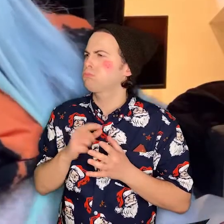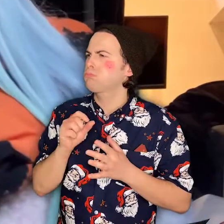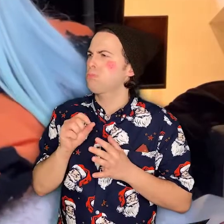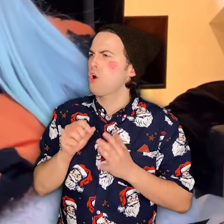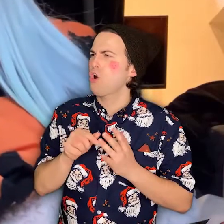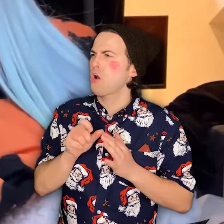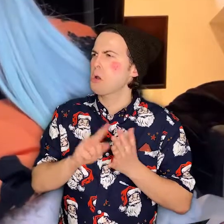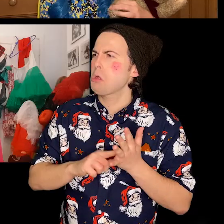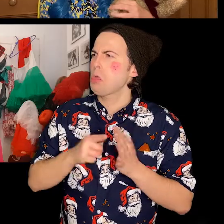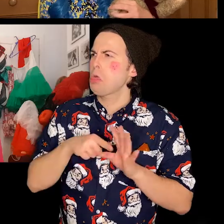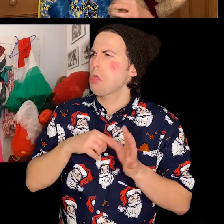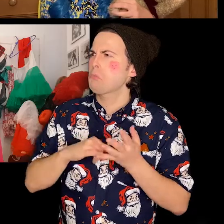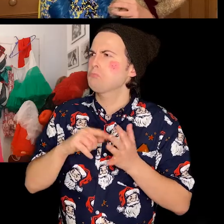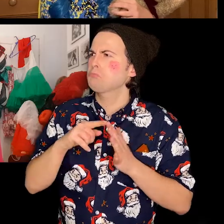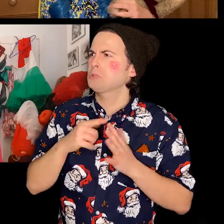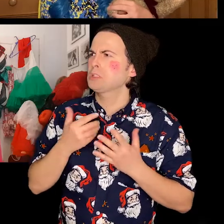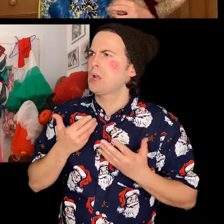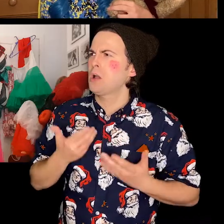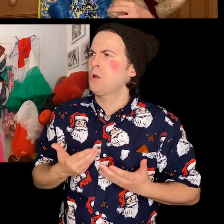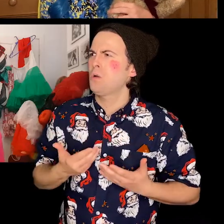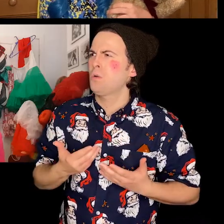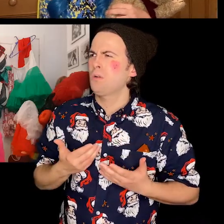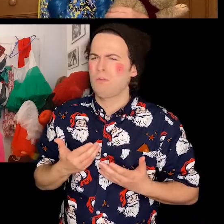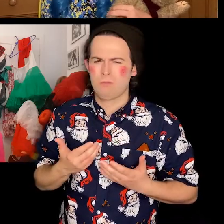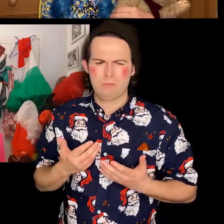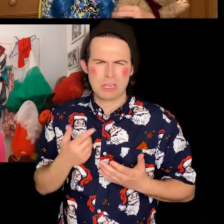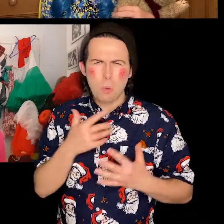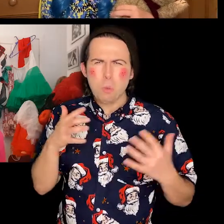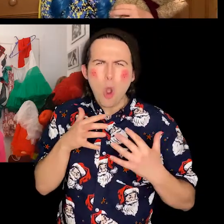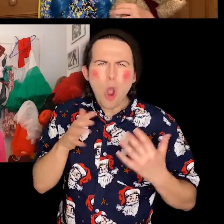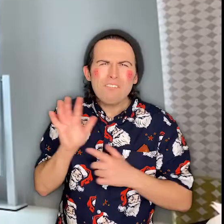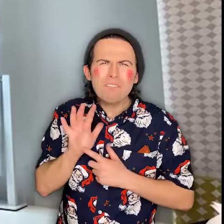Cyndi – Seriously? Helen – Well it’s a Christmas movie?